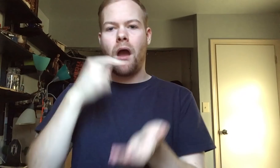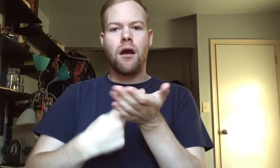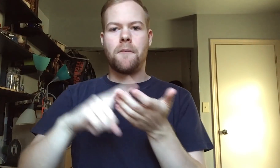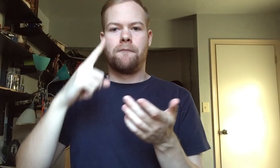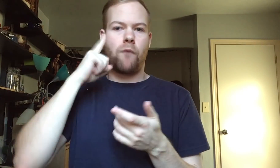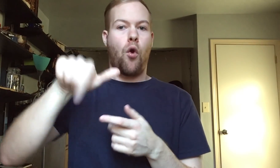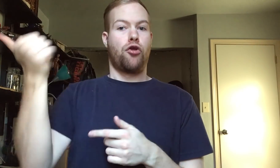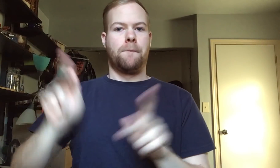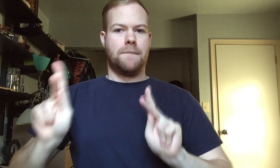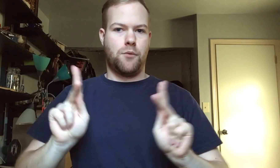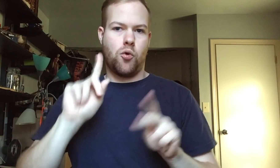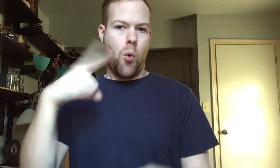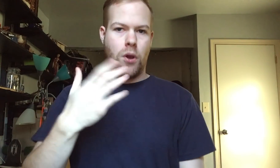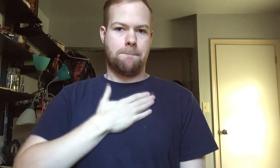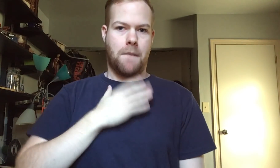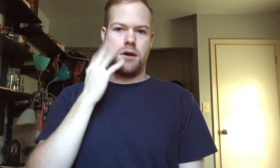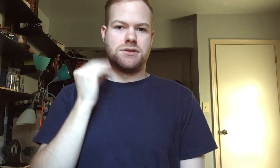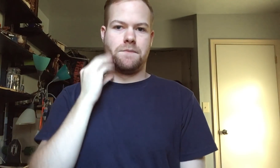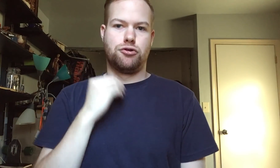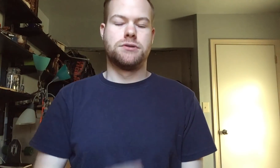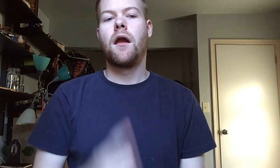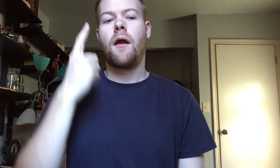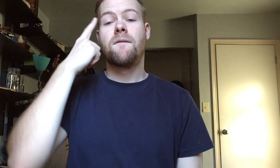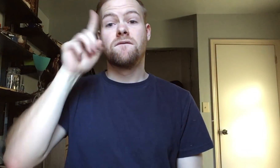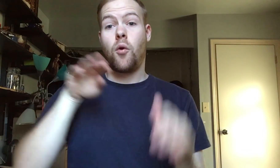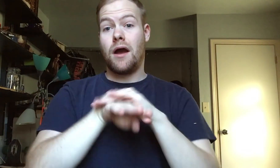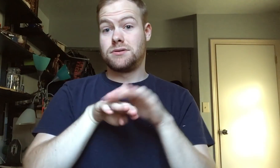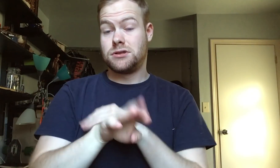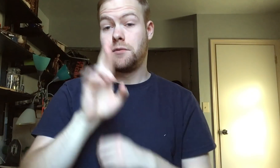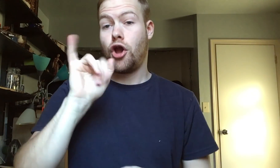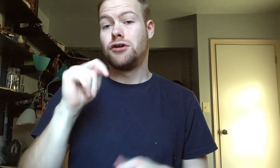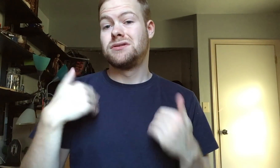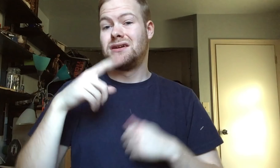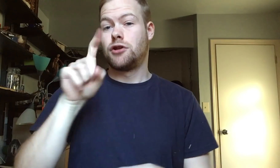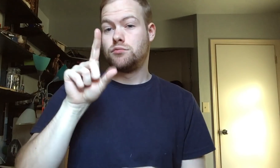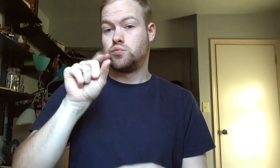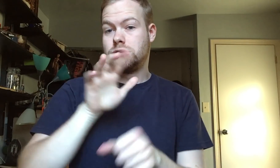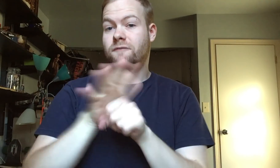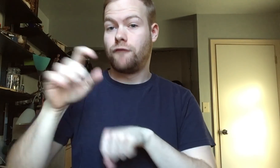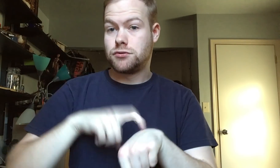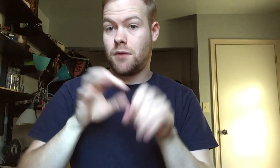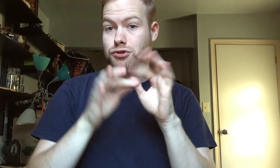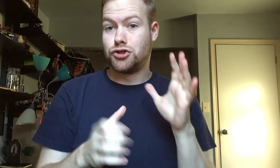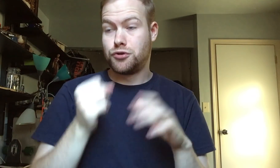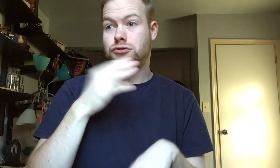I’m not talking for other people, only my experience. For accessibility, RIT has 120 full-time interpreters.